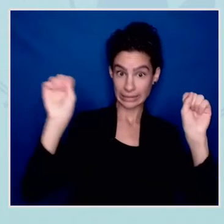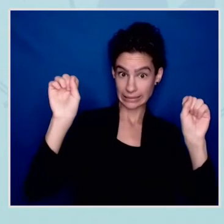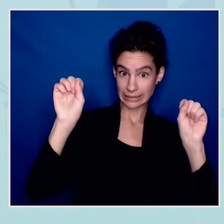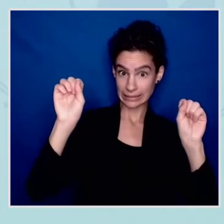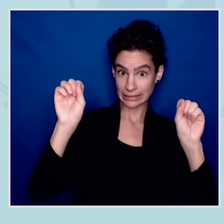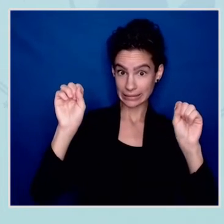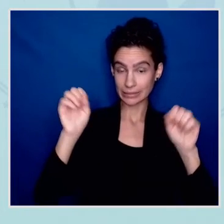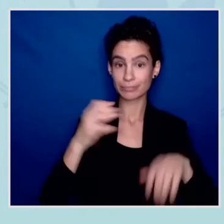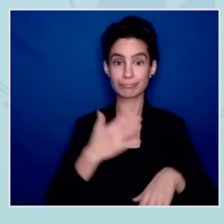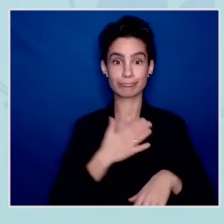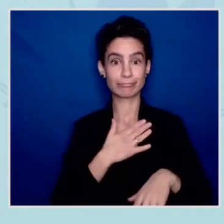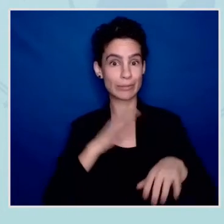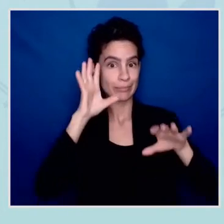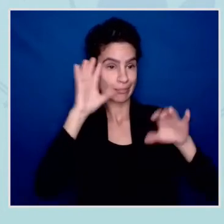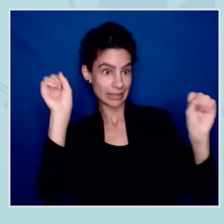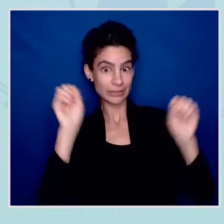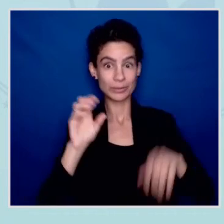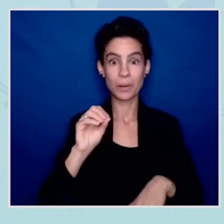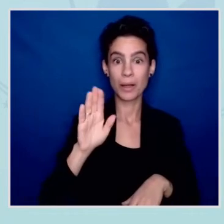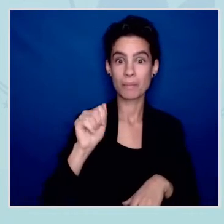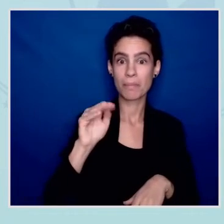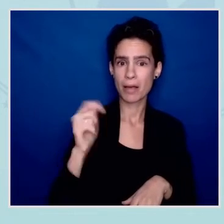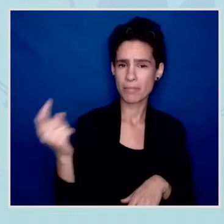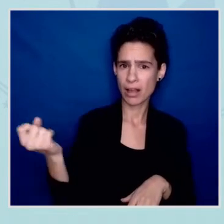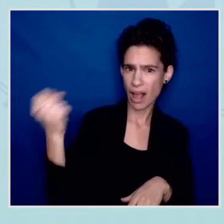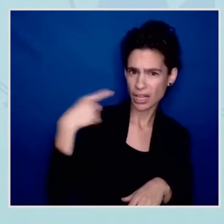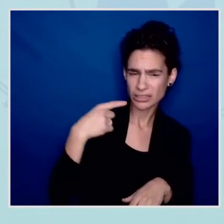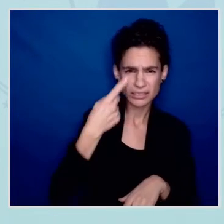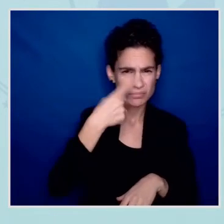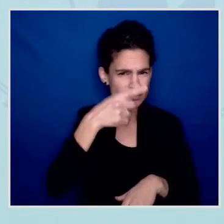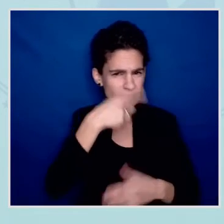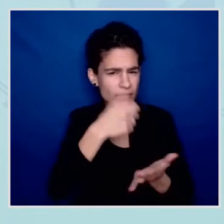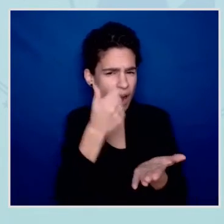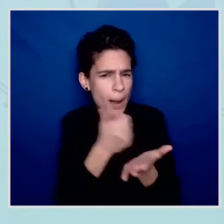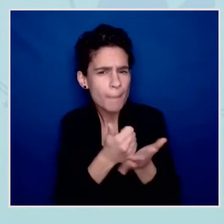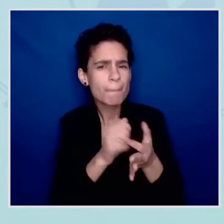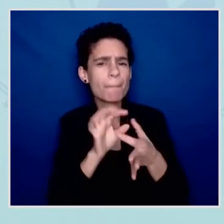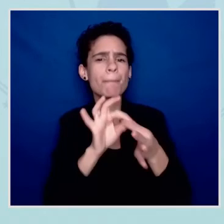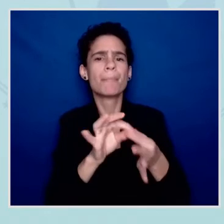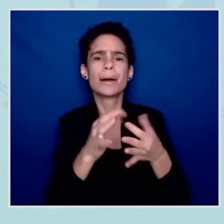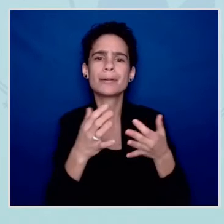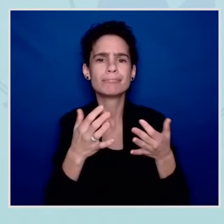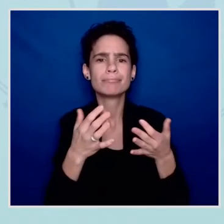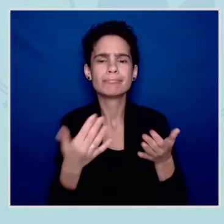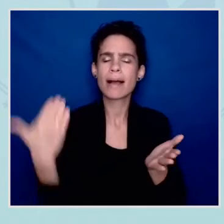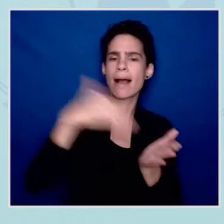AND WILL USE IT TO HELP THEIR